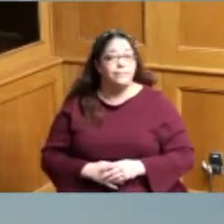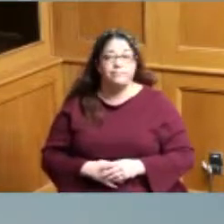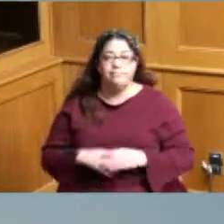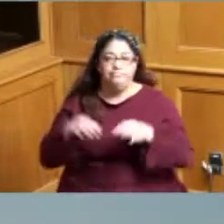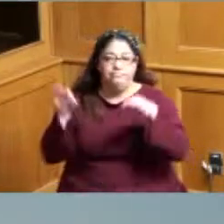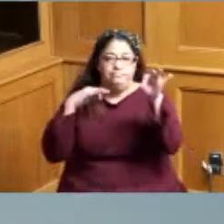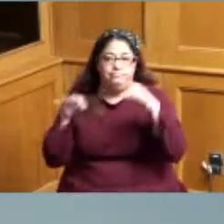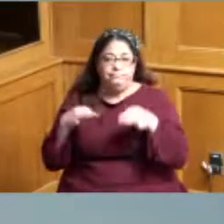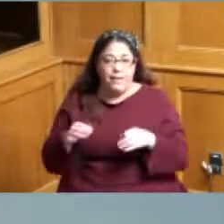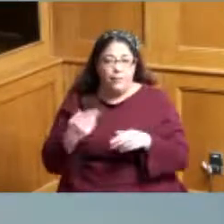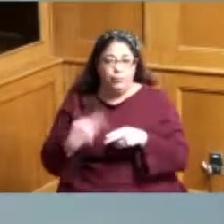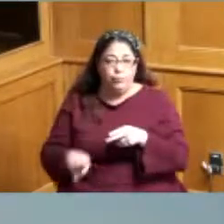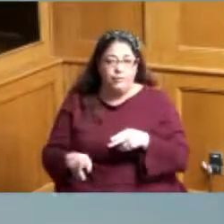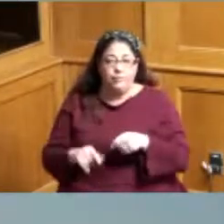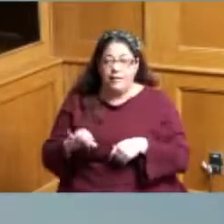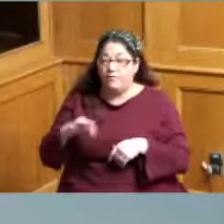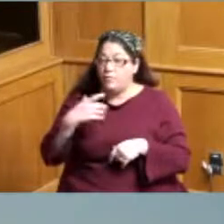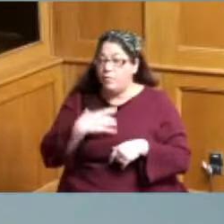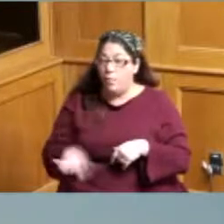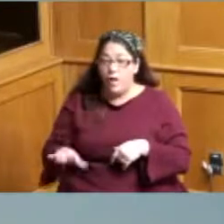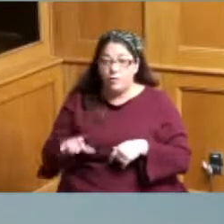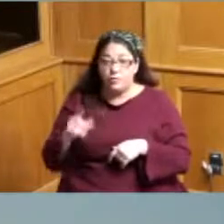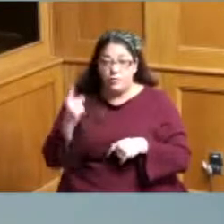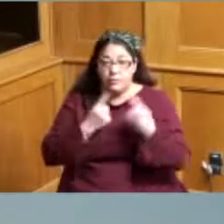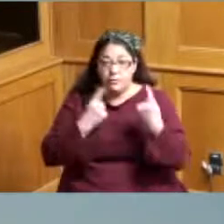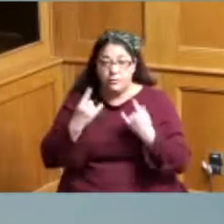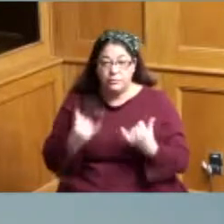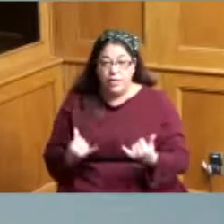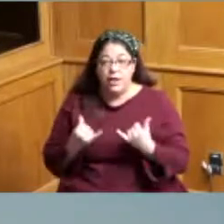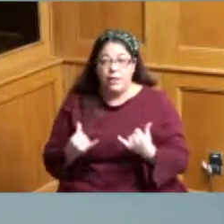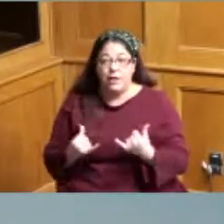these if the Board does wish to con to consider this if we did not do that we would be looking